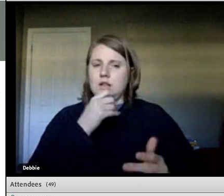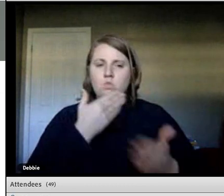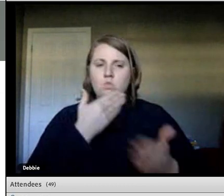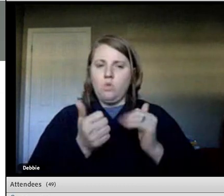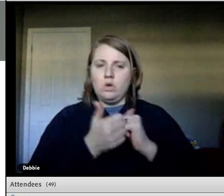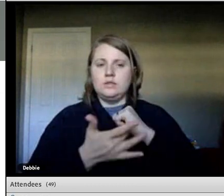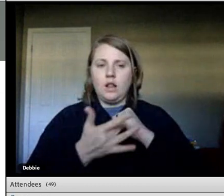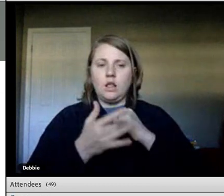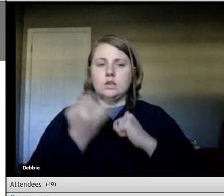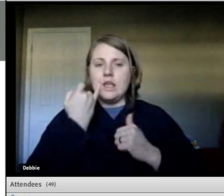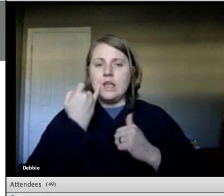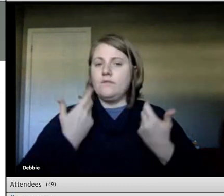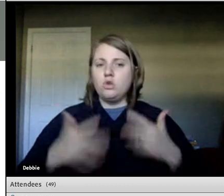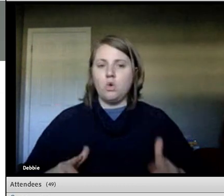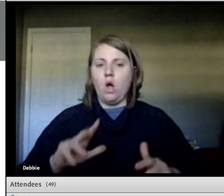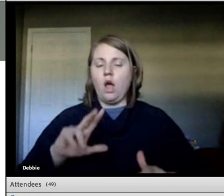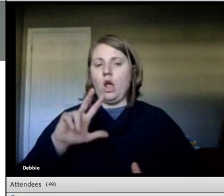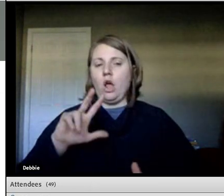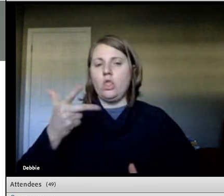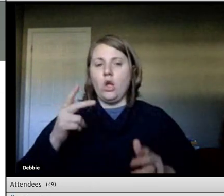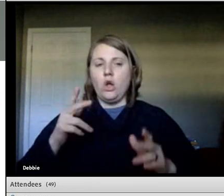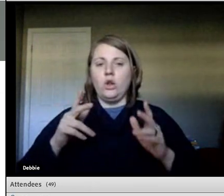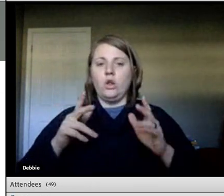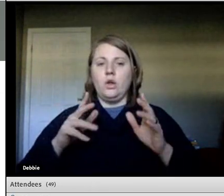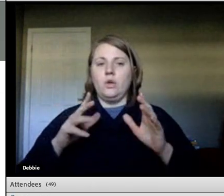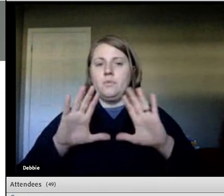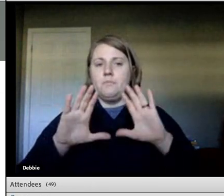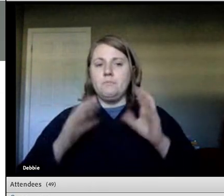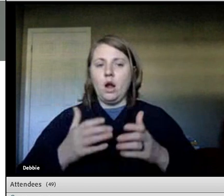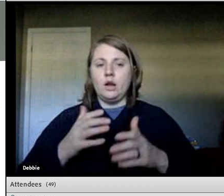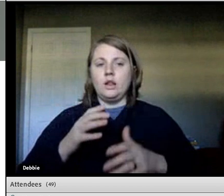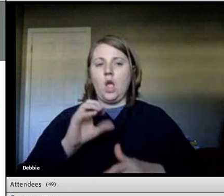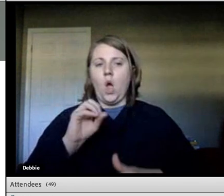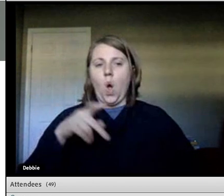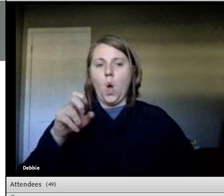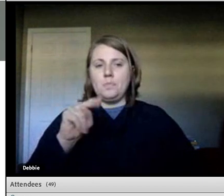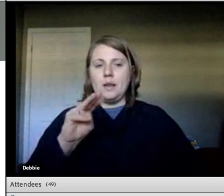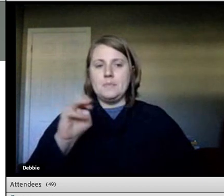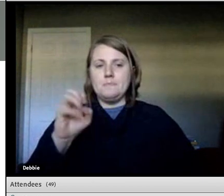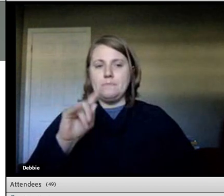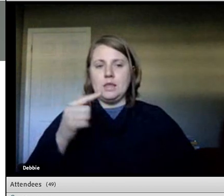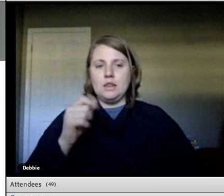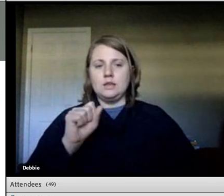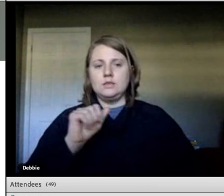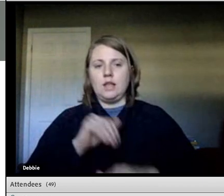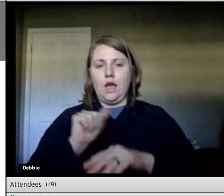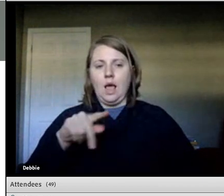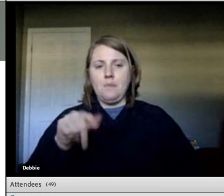OpenMeetings at apache.org is an open-source meeting software.